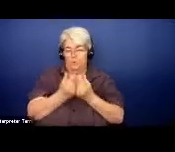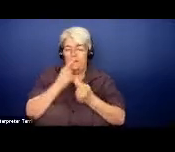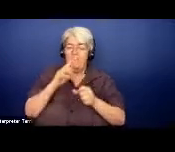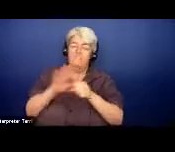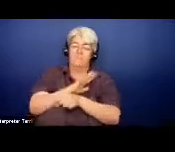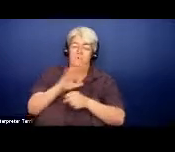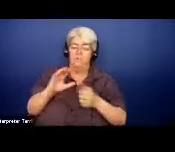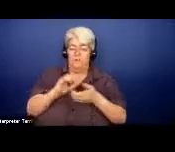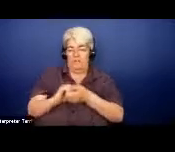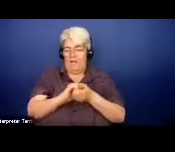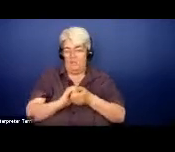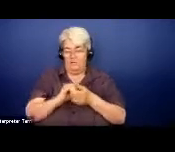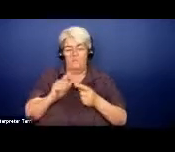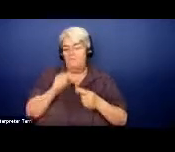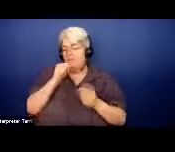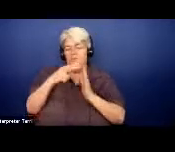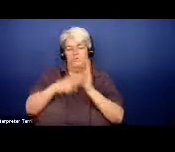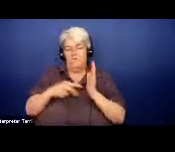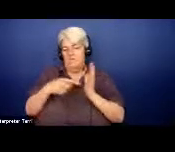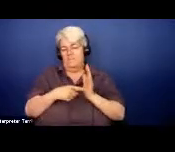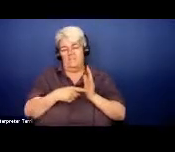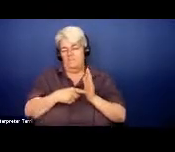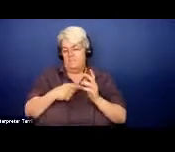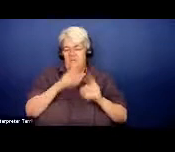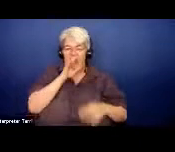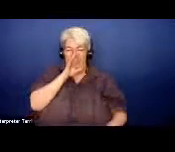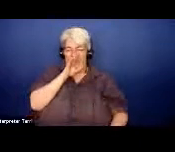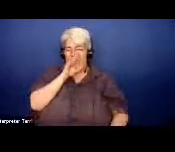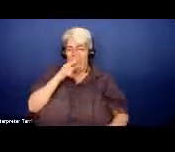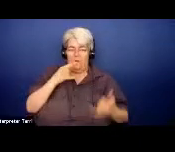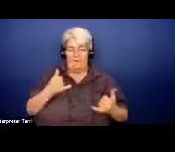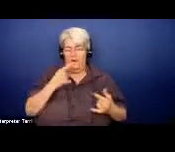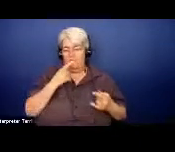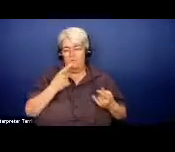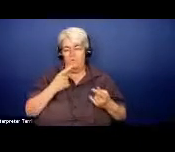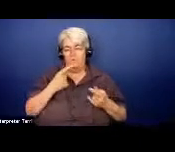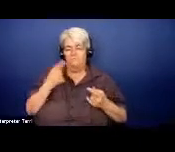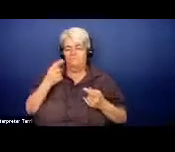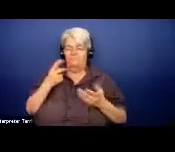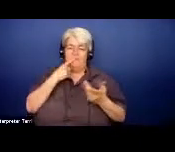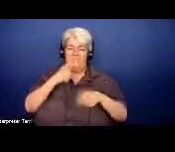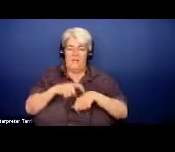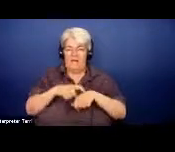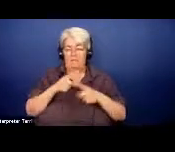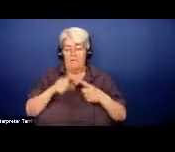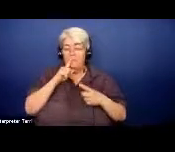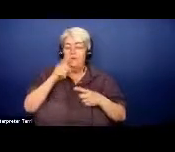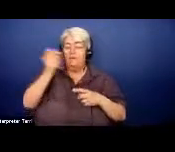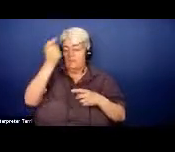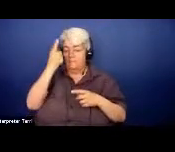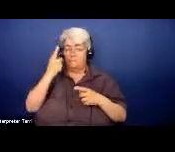I'm not going to read them out loud now for the sake of time. But just know that this